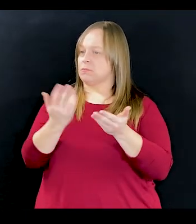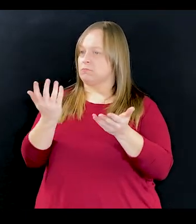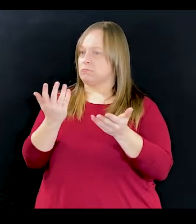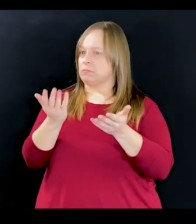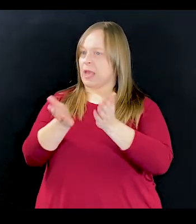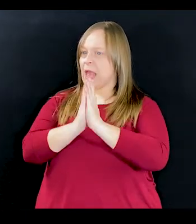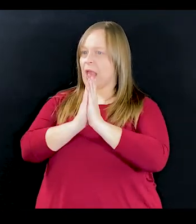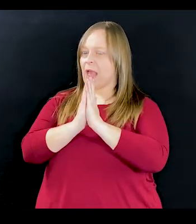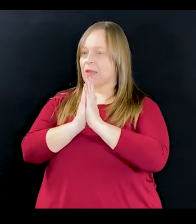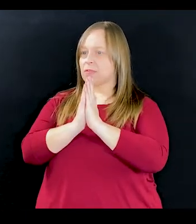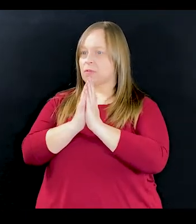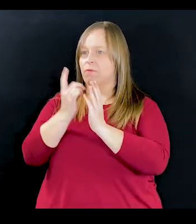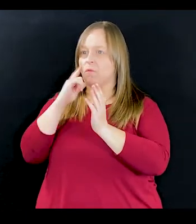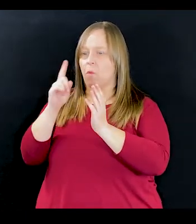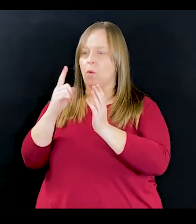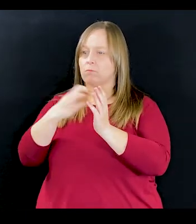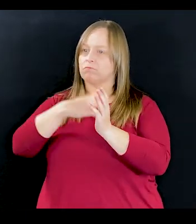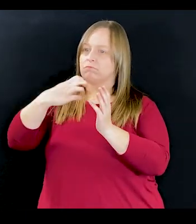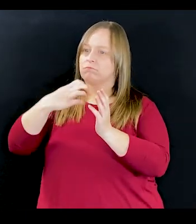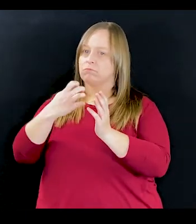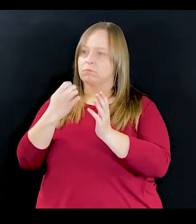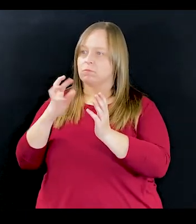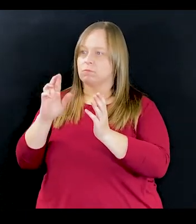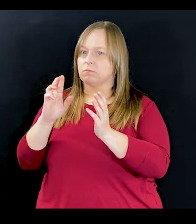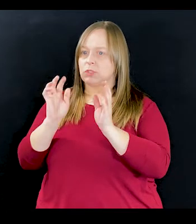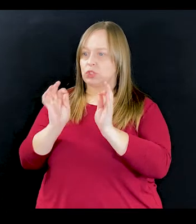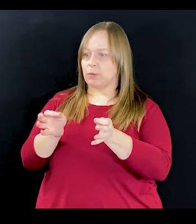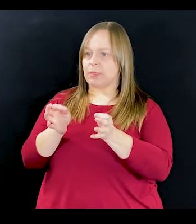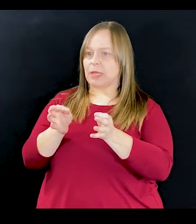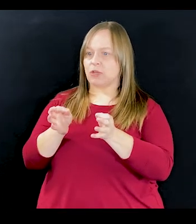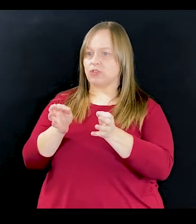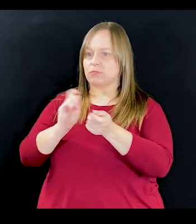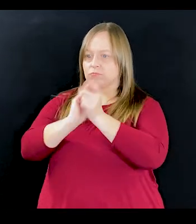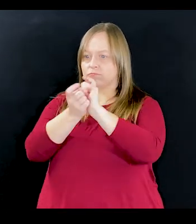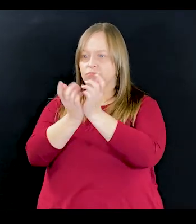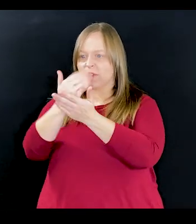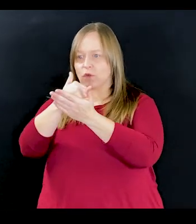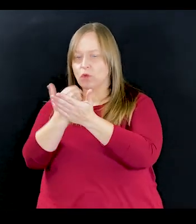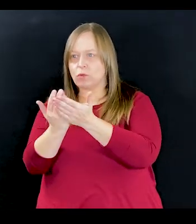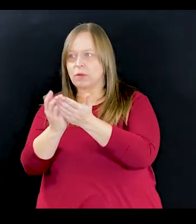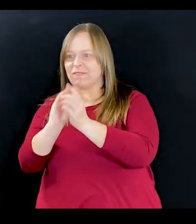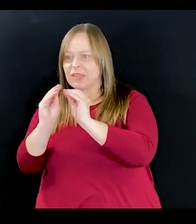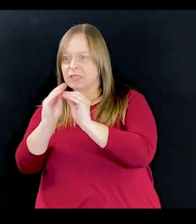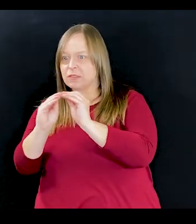can ask for a hearing or for that determination to be reviewed further?